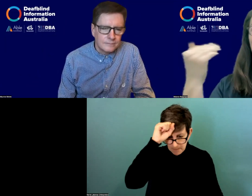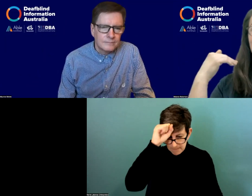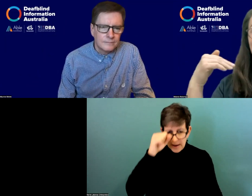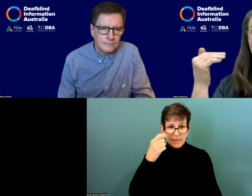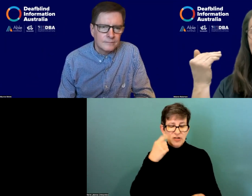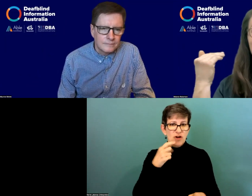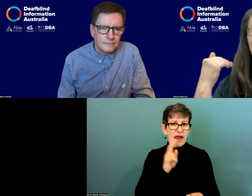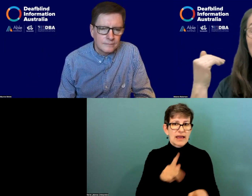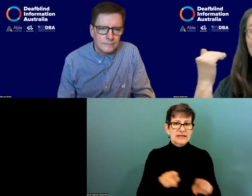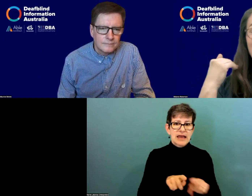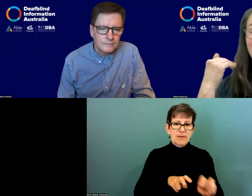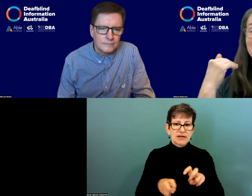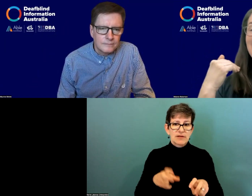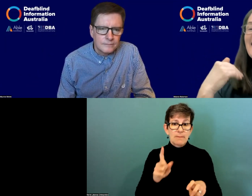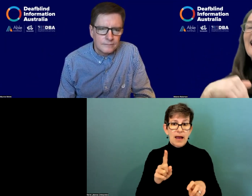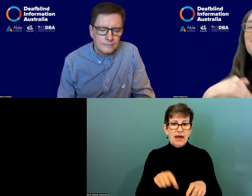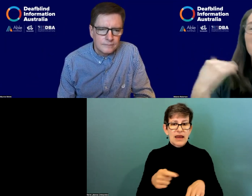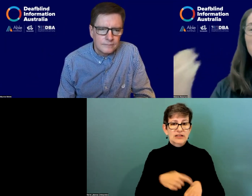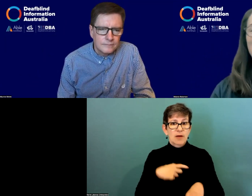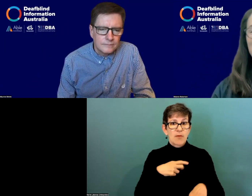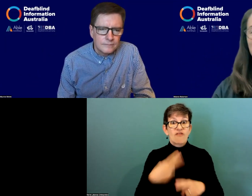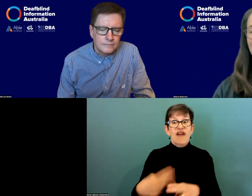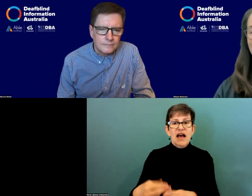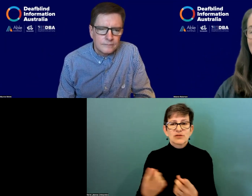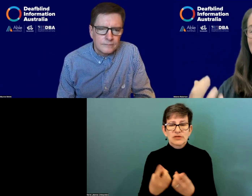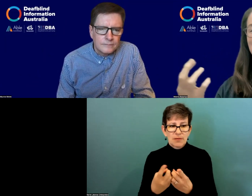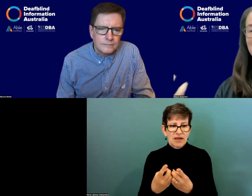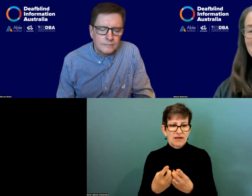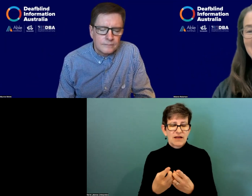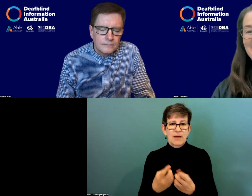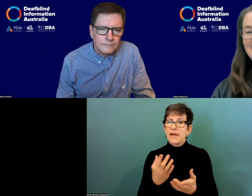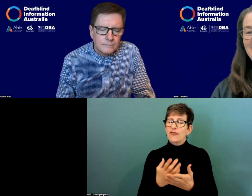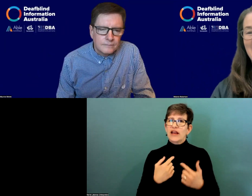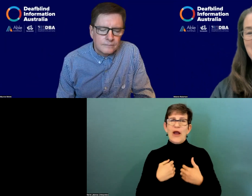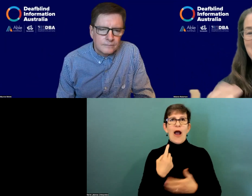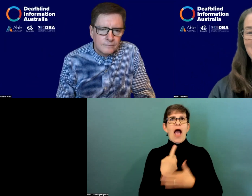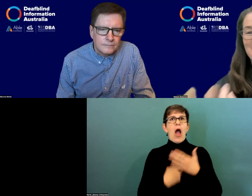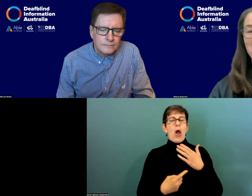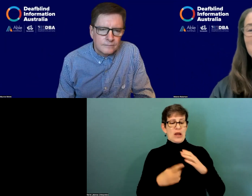I was thinking those things in my own head but all I communicated to the person I was